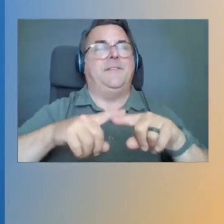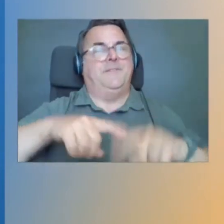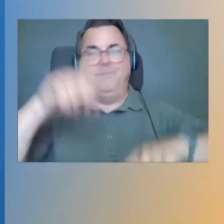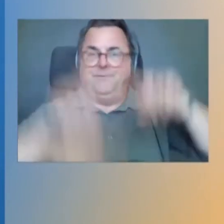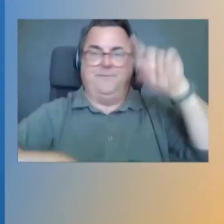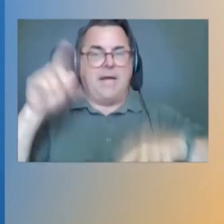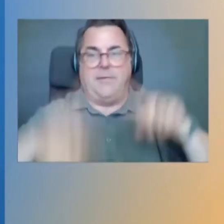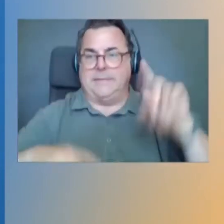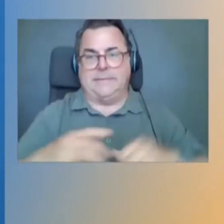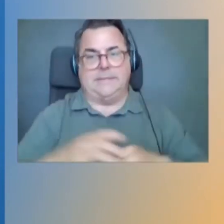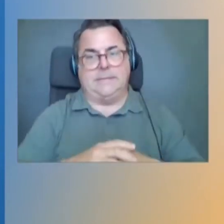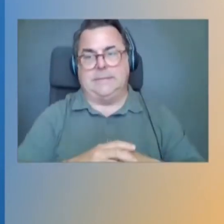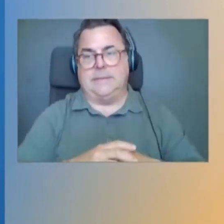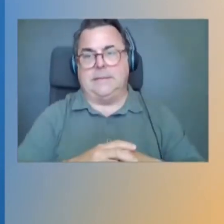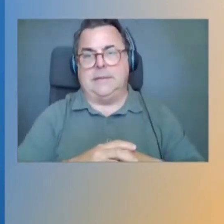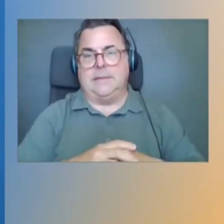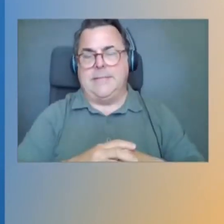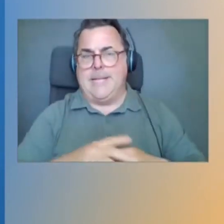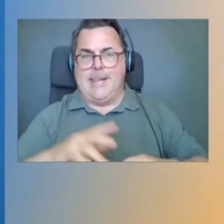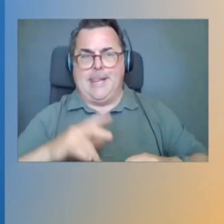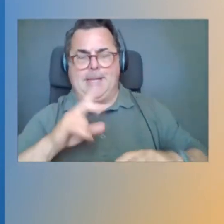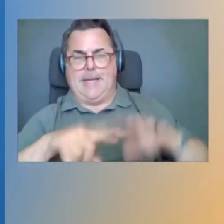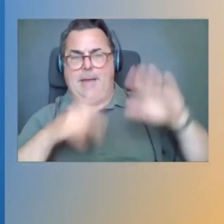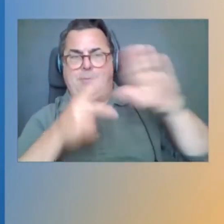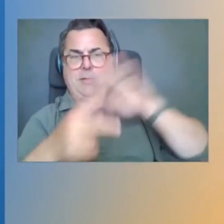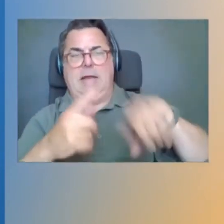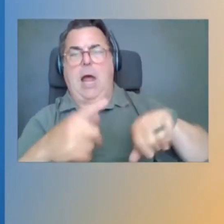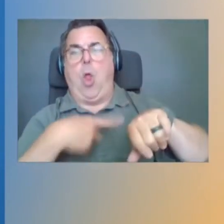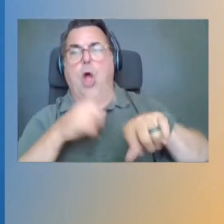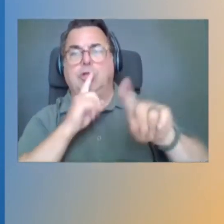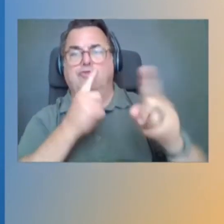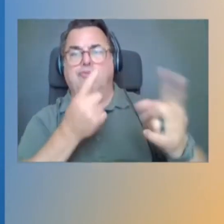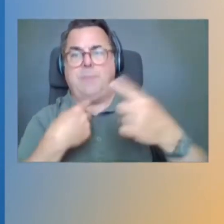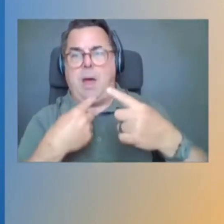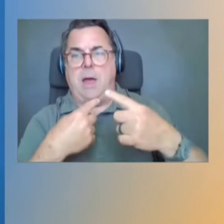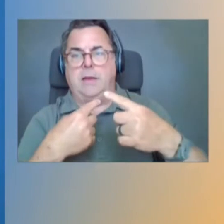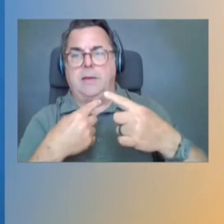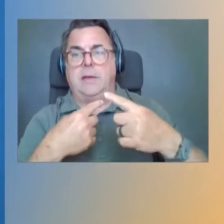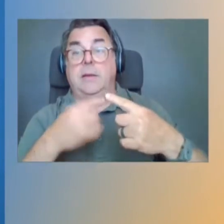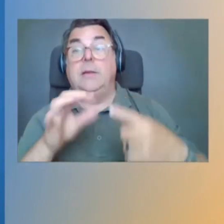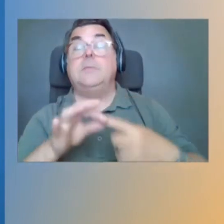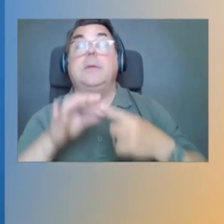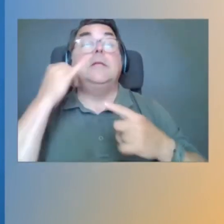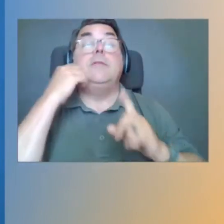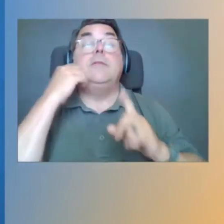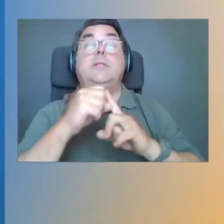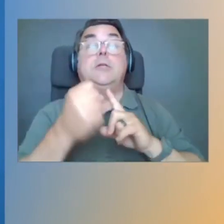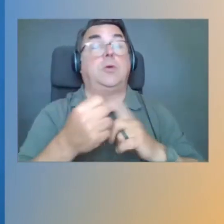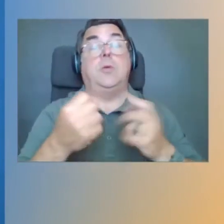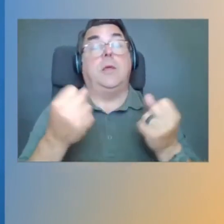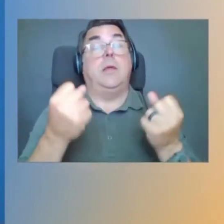there's a lot of uncertainty, the response time, especially when there's a scenario where they're bombarded with a lot of writes and that really causes